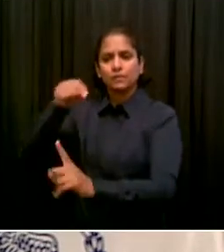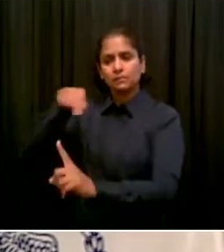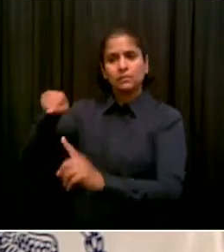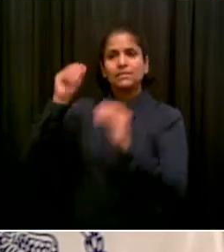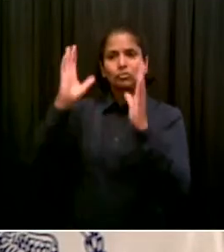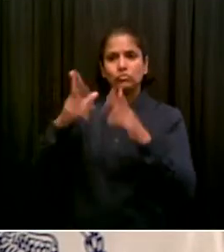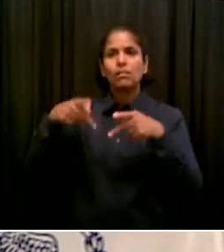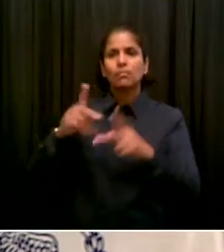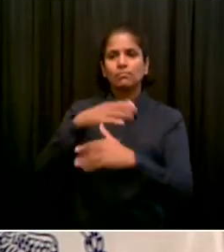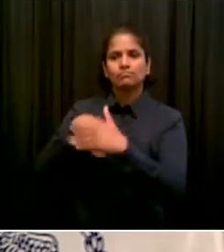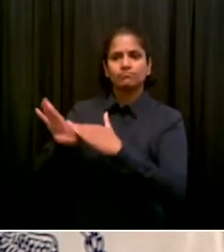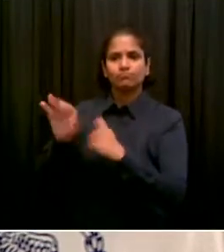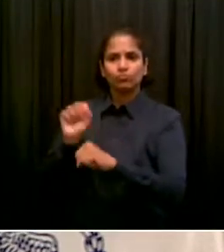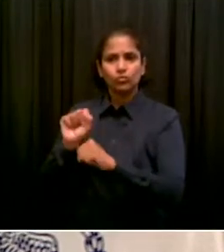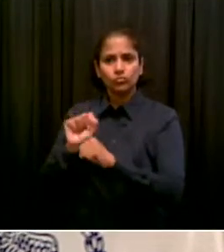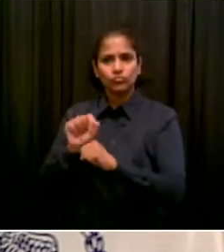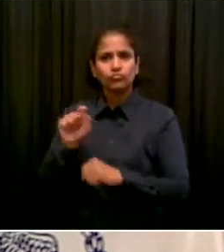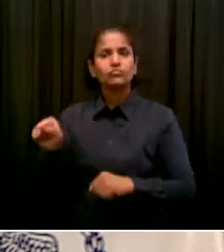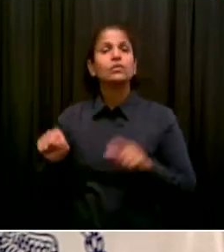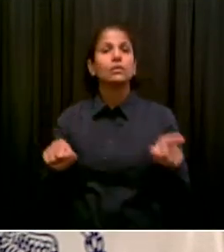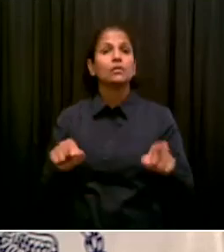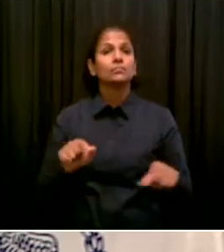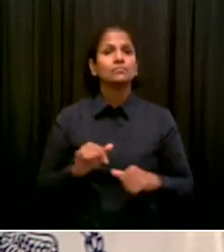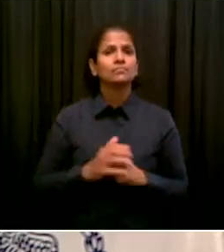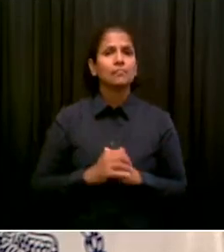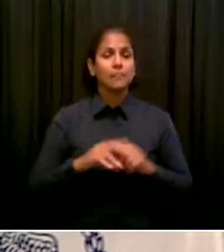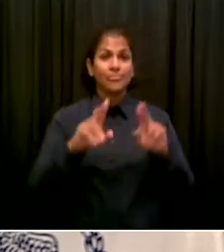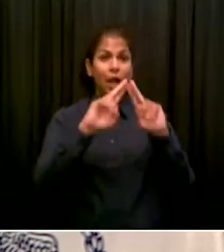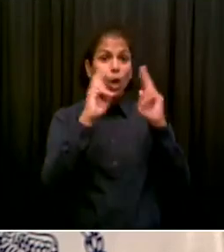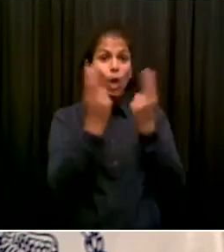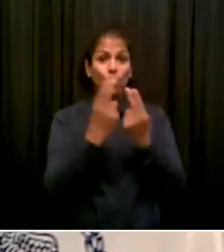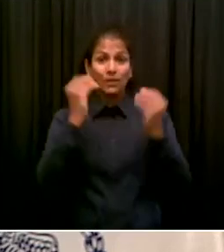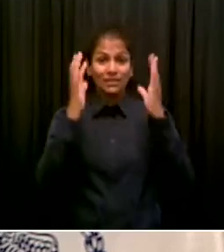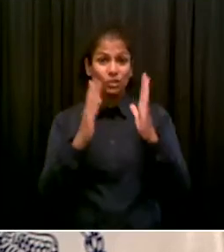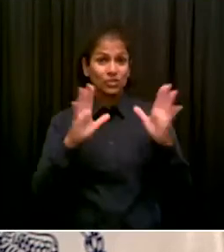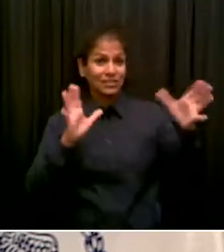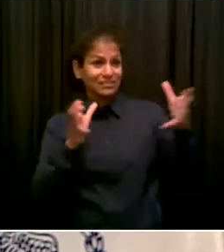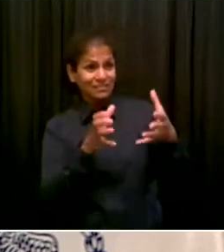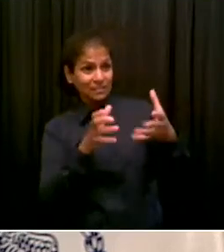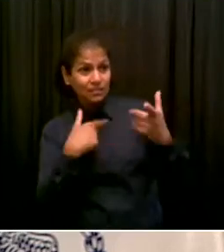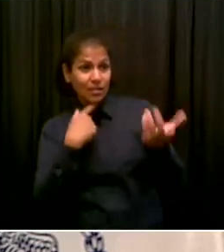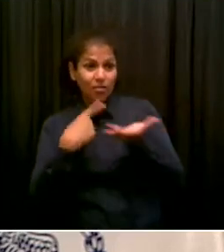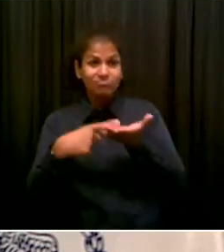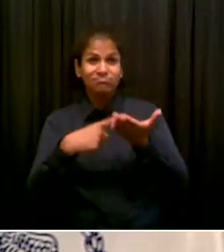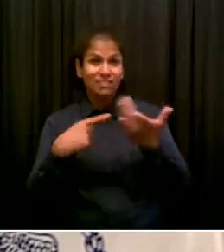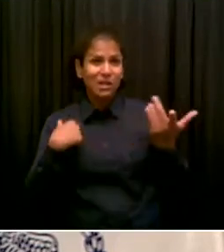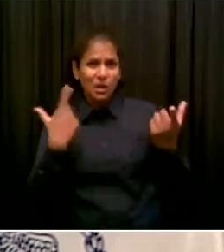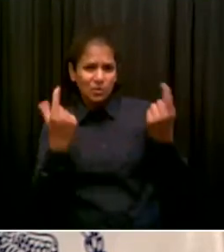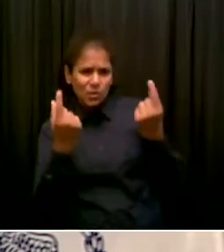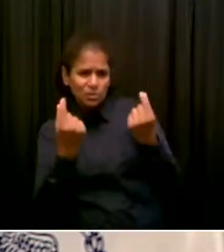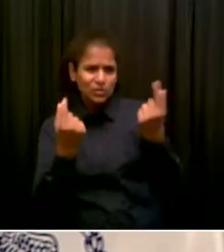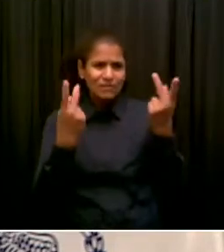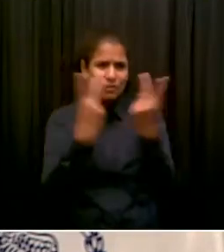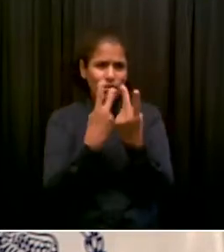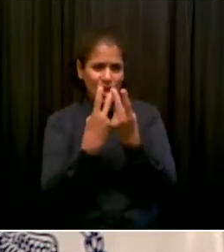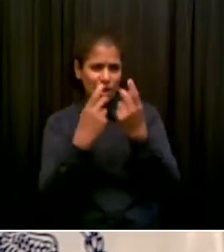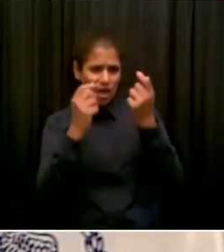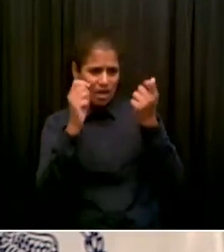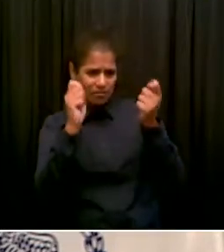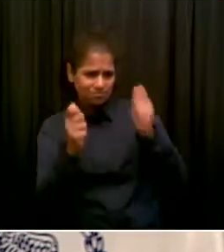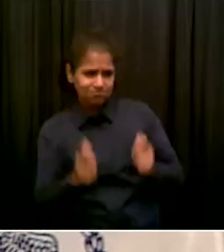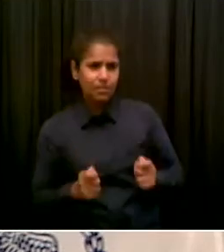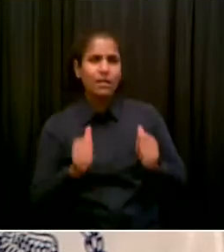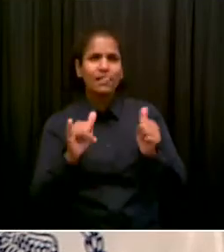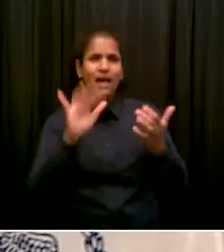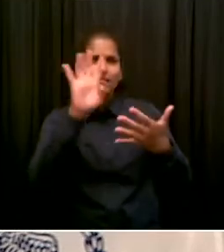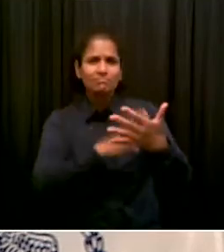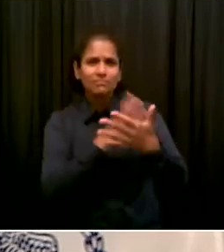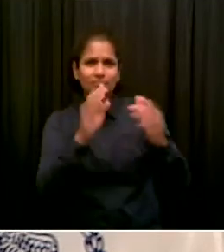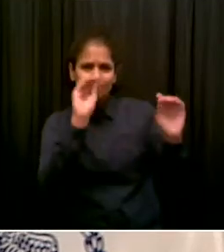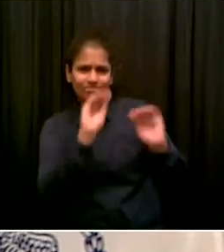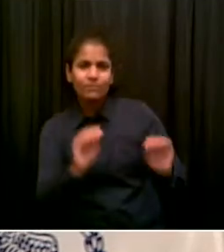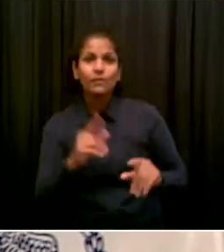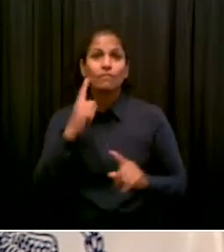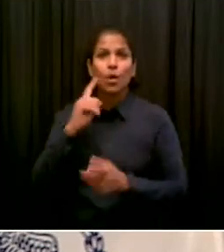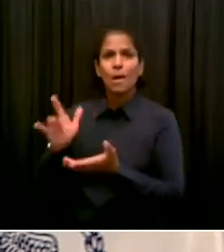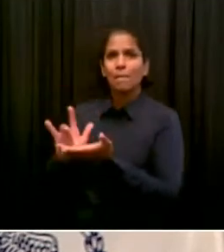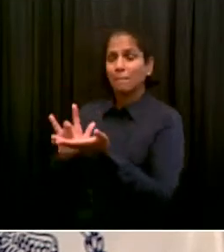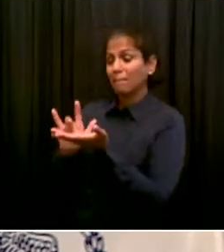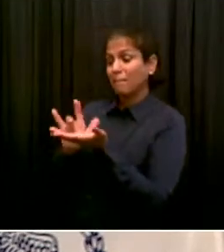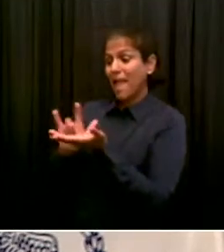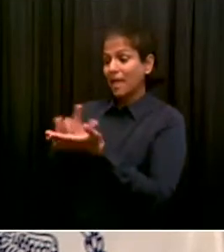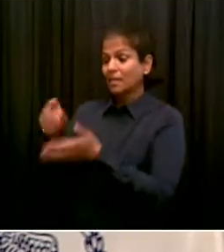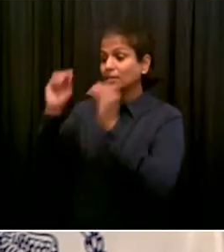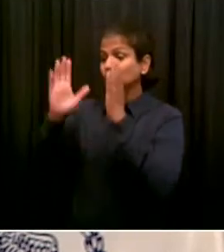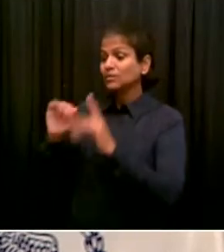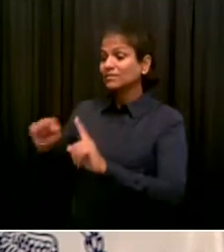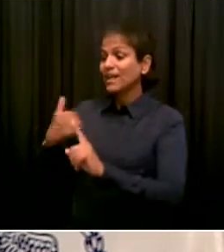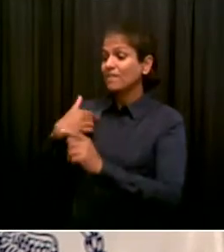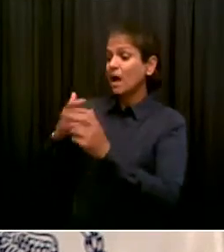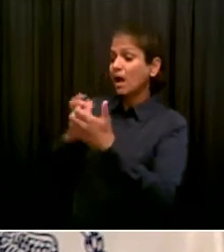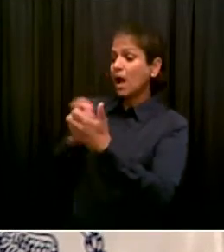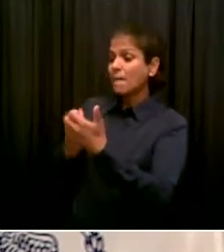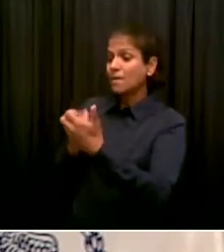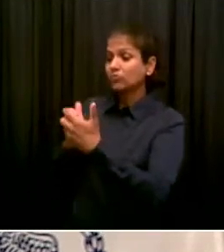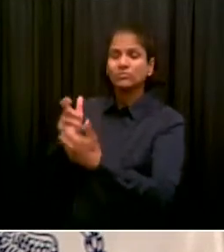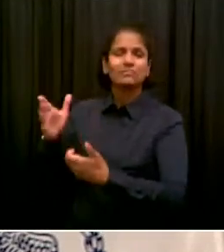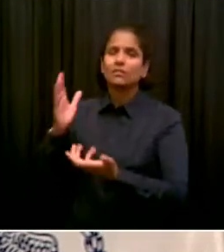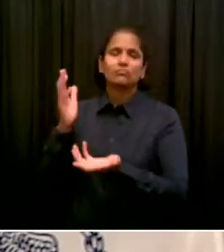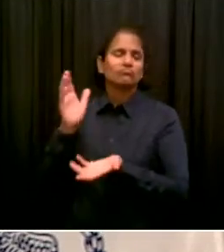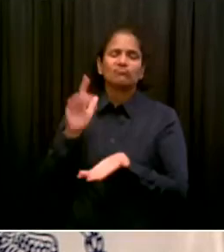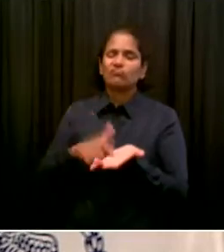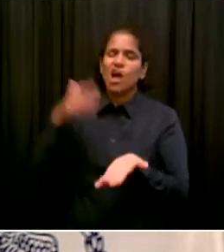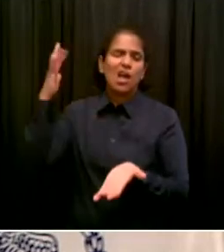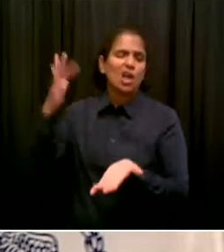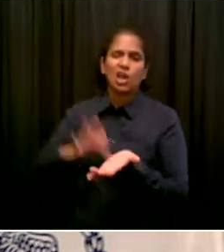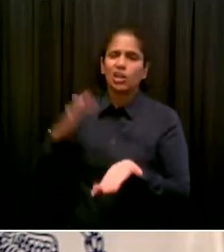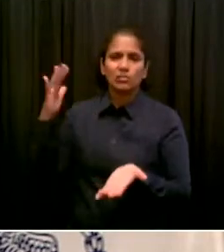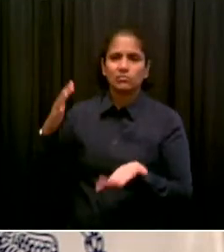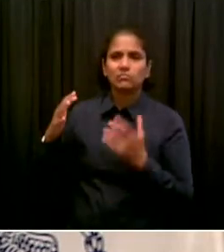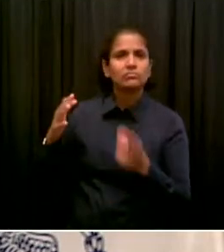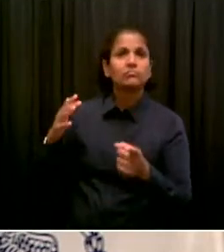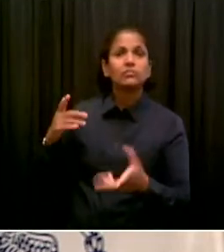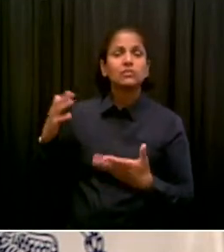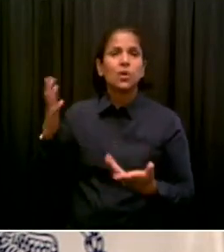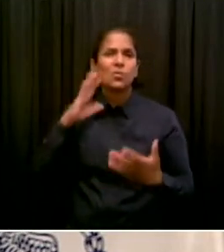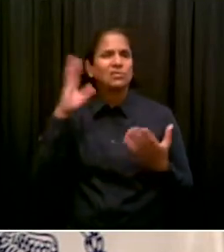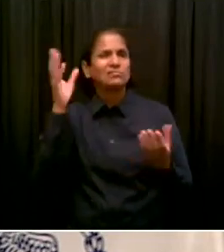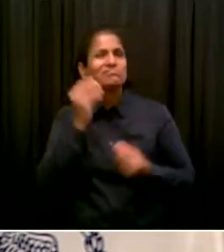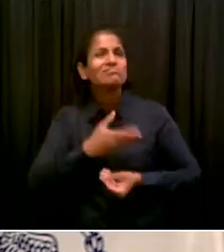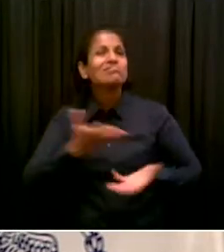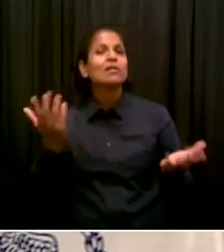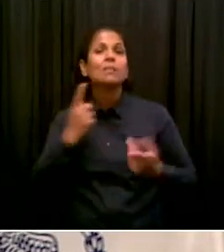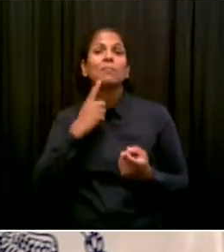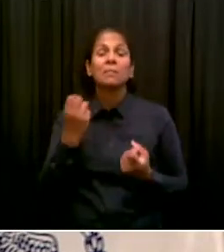WERE VERY DIFFERENT.